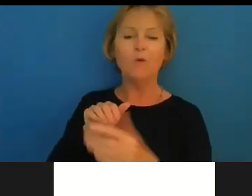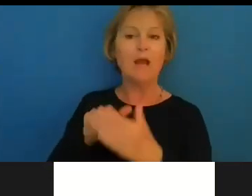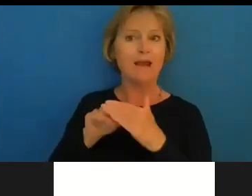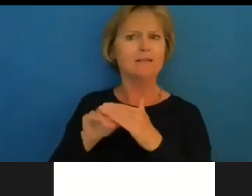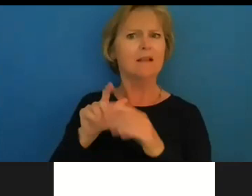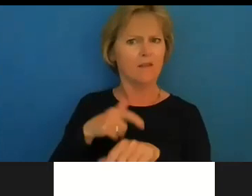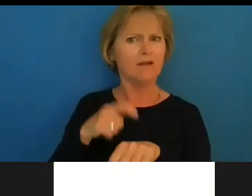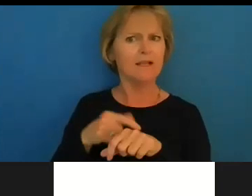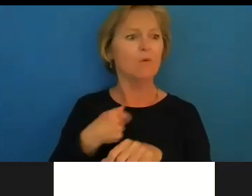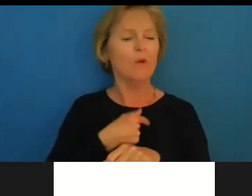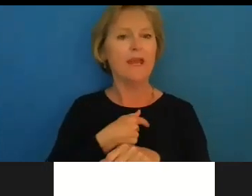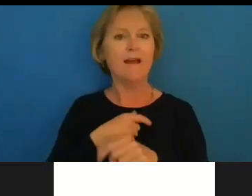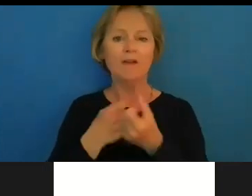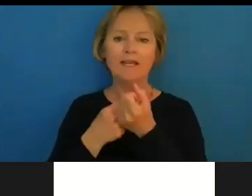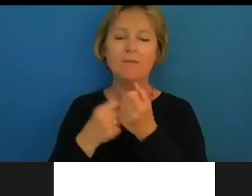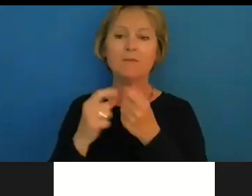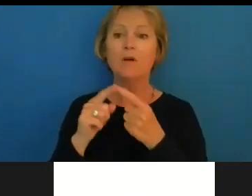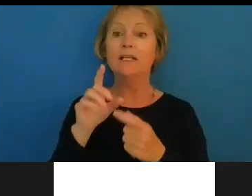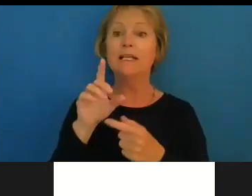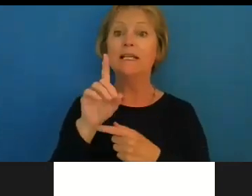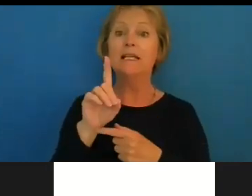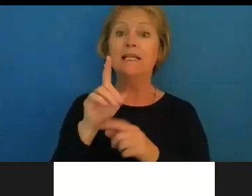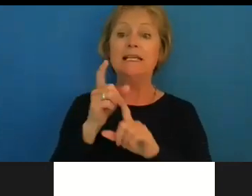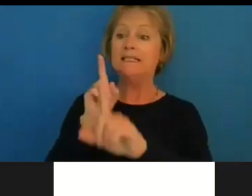We have a campaign called Distance Learning Now we've been trying to do.